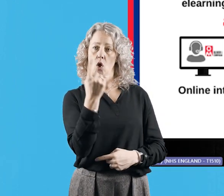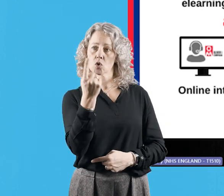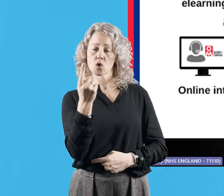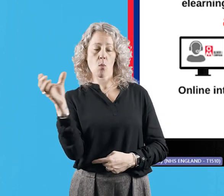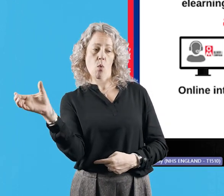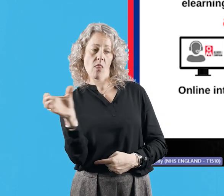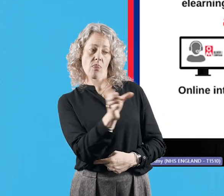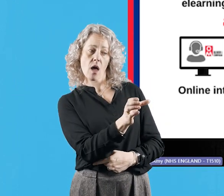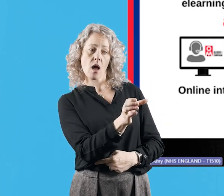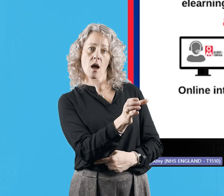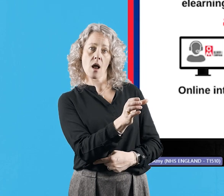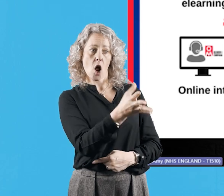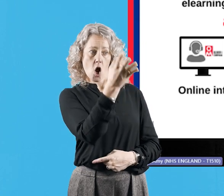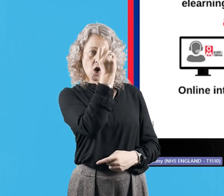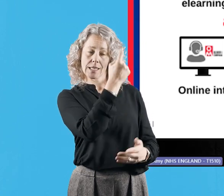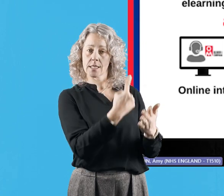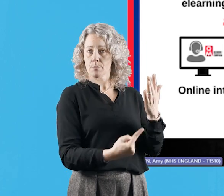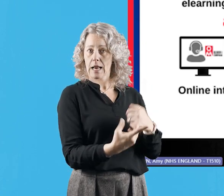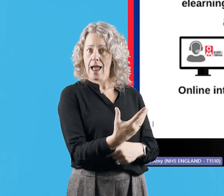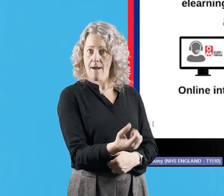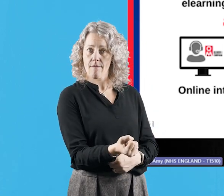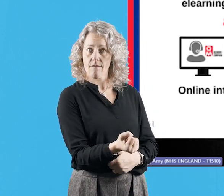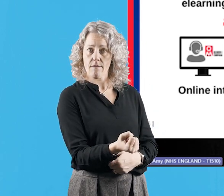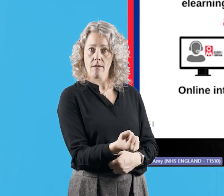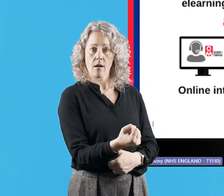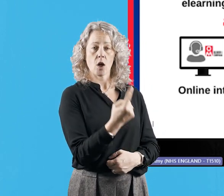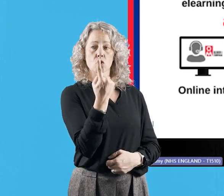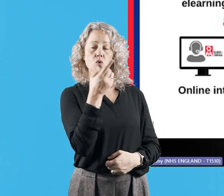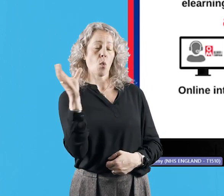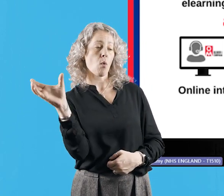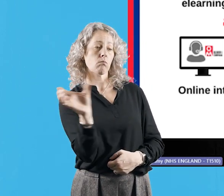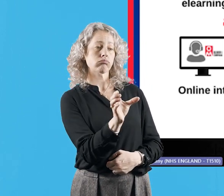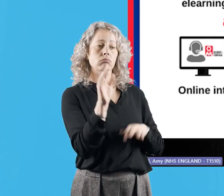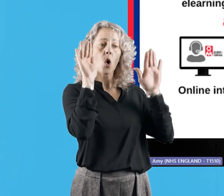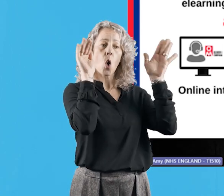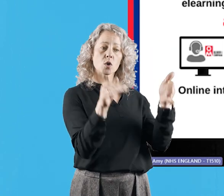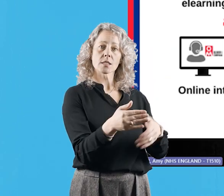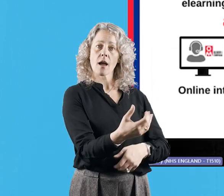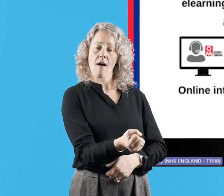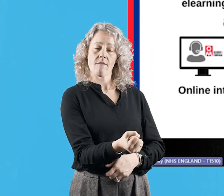somebody with a learning disability and somebody that's autistic.